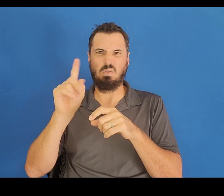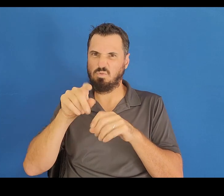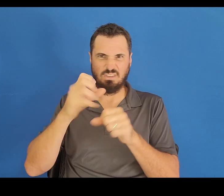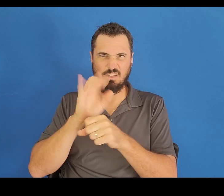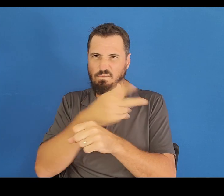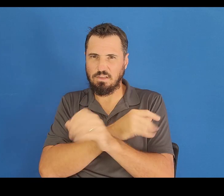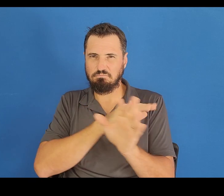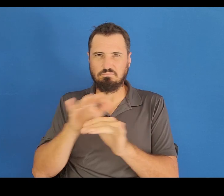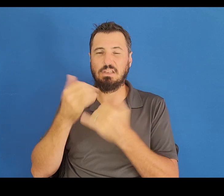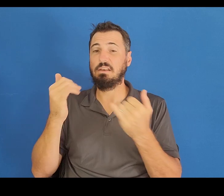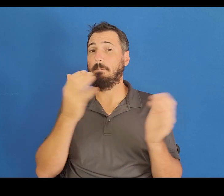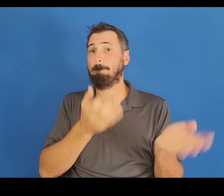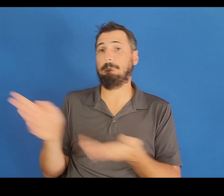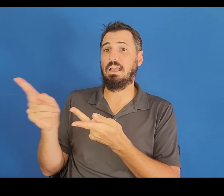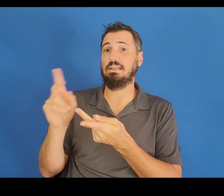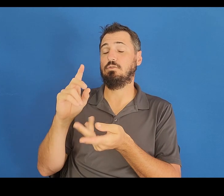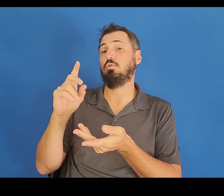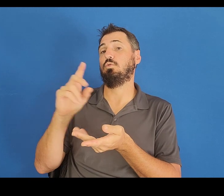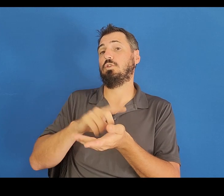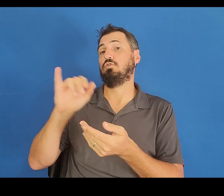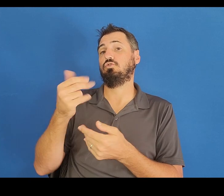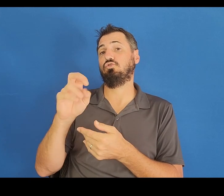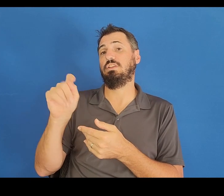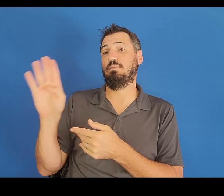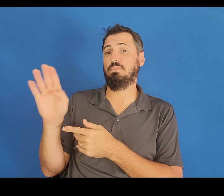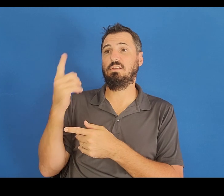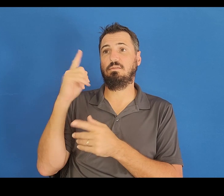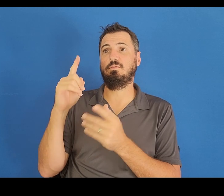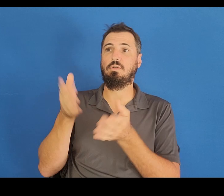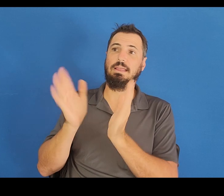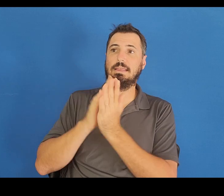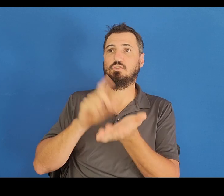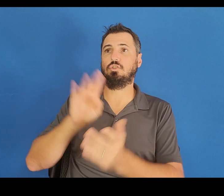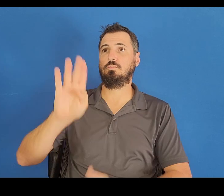Now we welcome back Kauai District Health Officer Dr. Janet Berreman for “Ask Dr. B.”